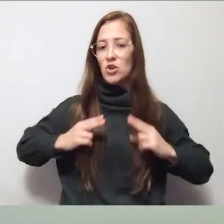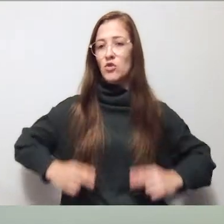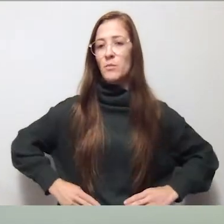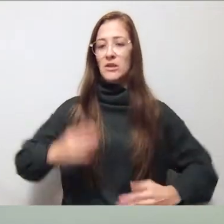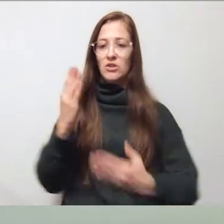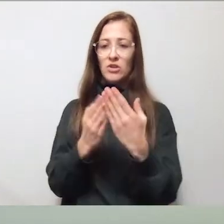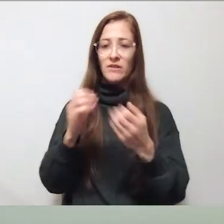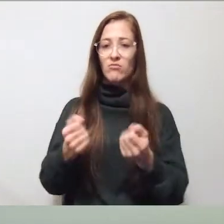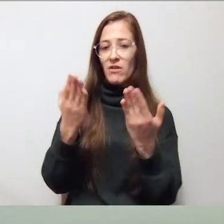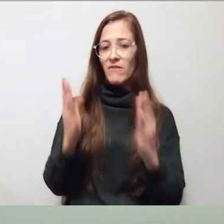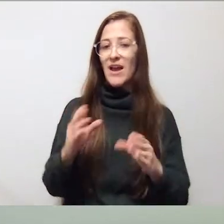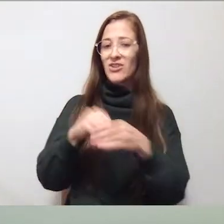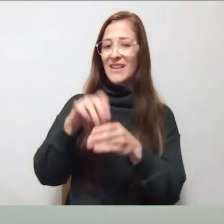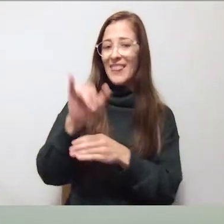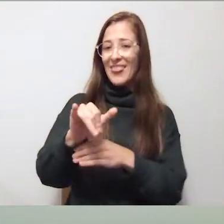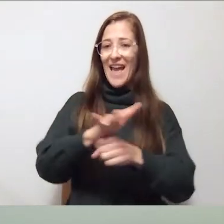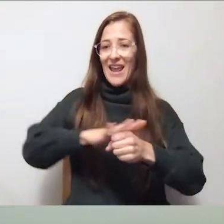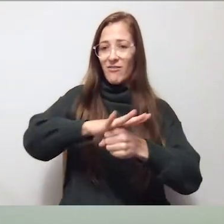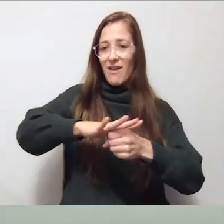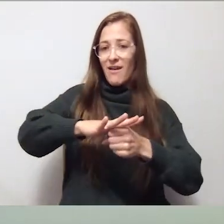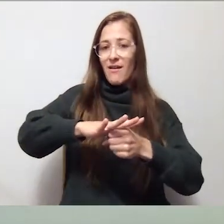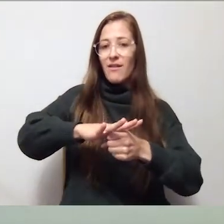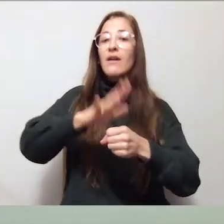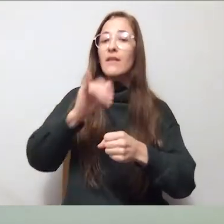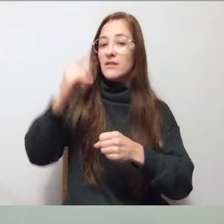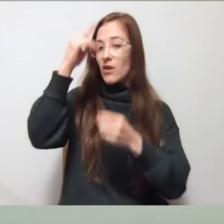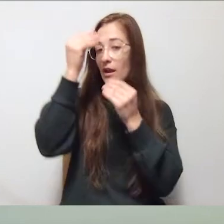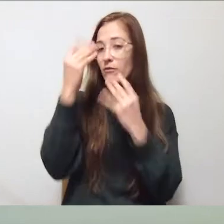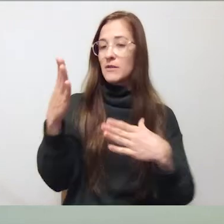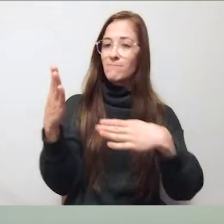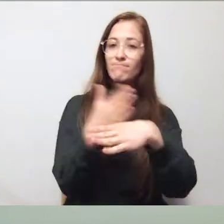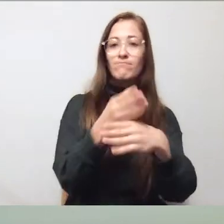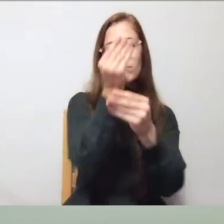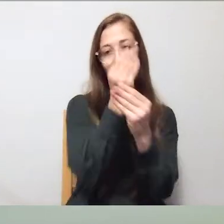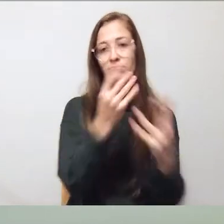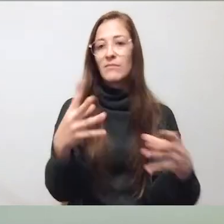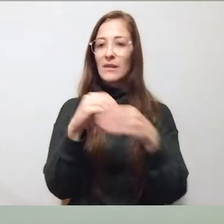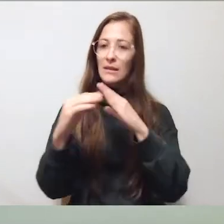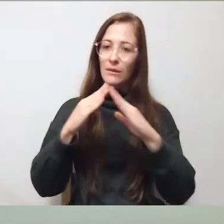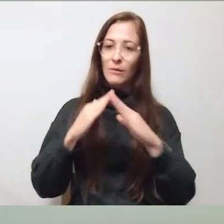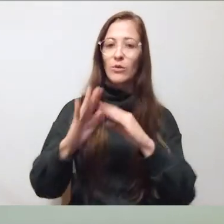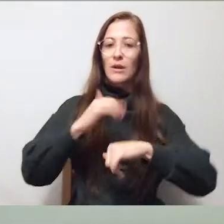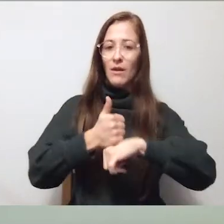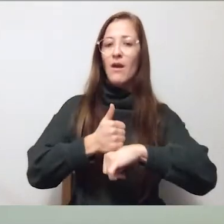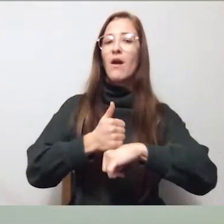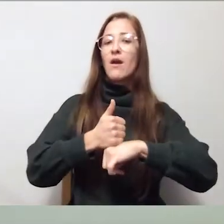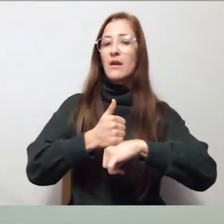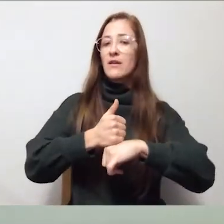that reside within that catchment area. And that's for information sharing to the community on specialized programs and services that may be available.